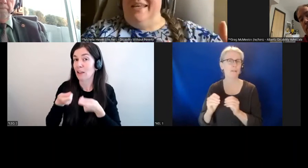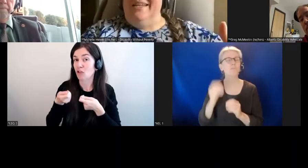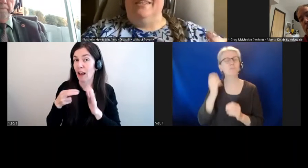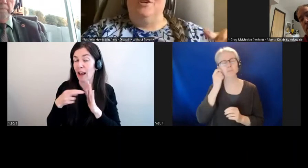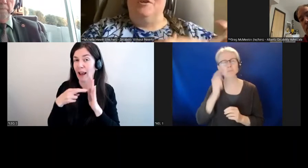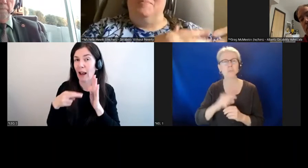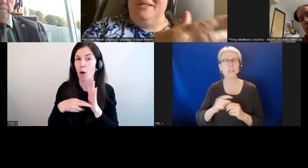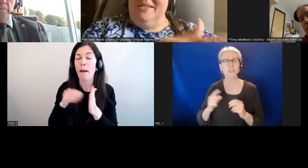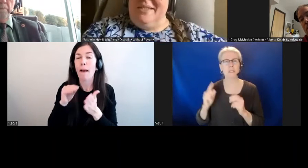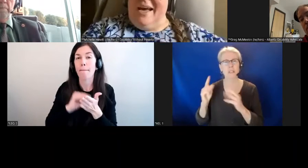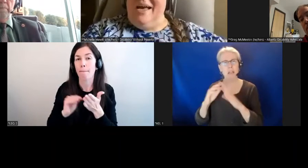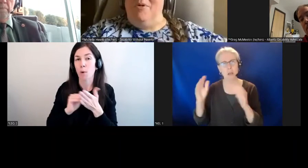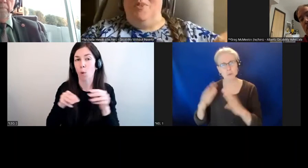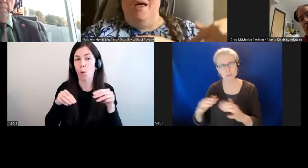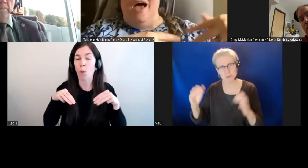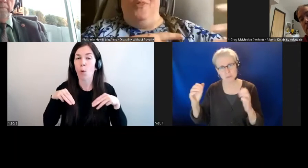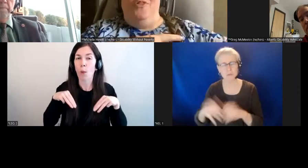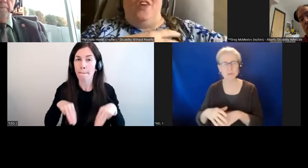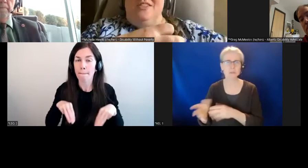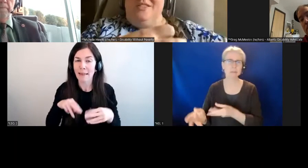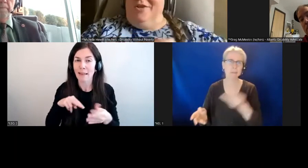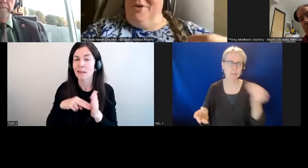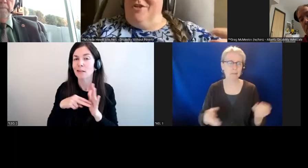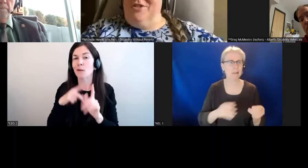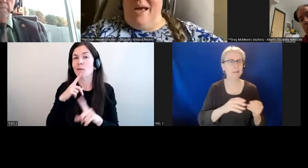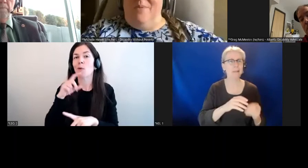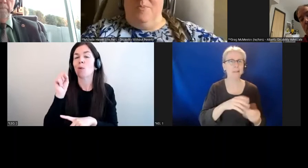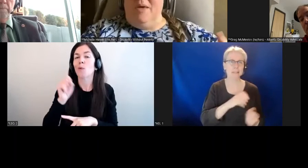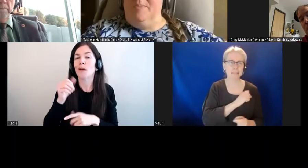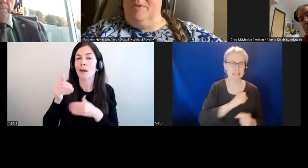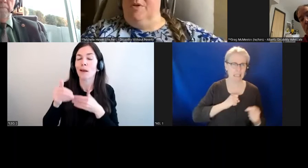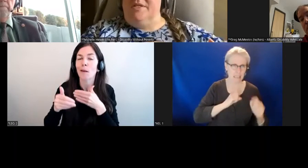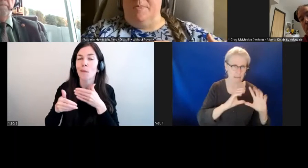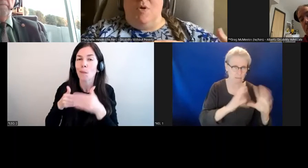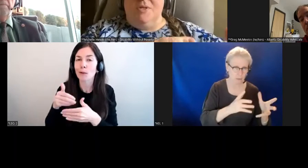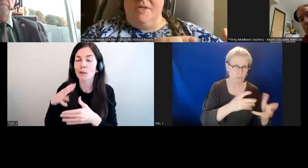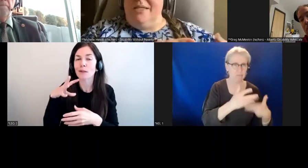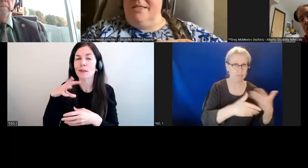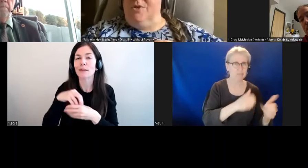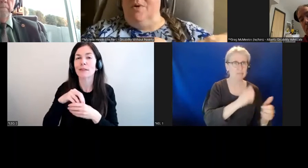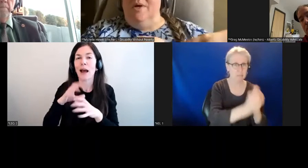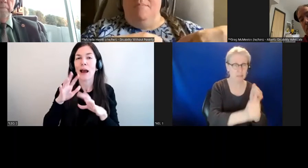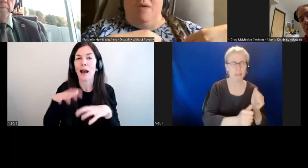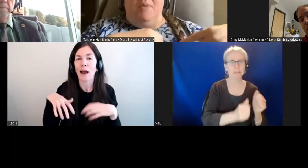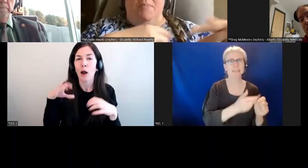AND THE SENATE AND THE COMMITTEE TIME. THAT'S A GOOD TIME FOR PEOPLE. THERE'S A PROCESS TO